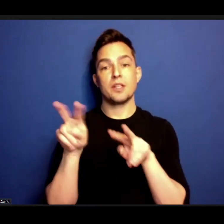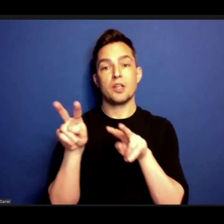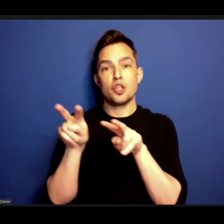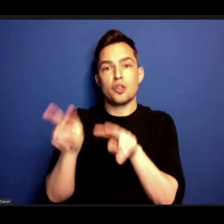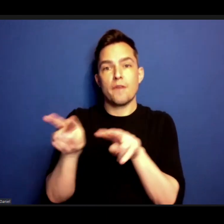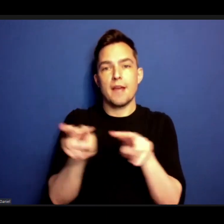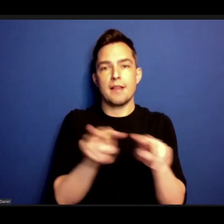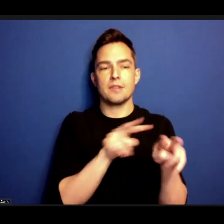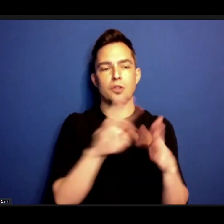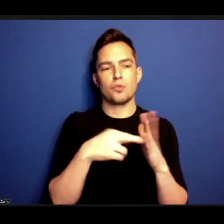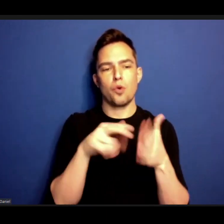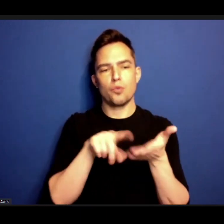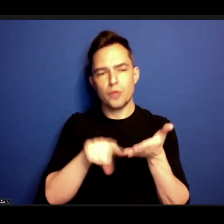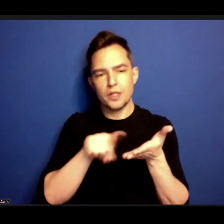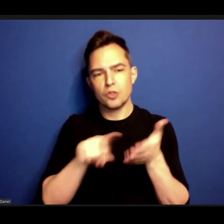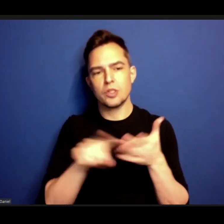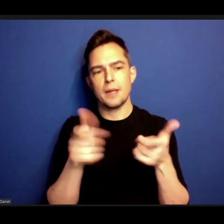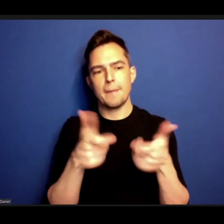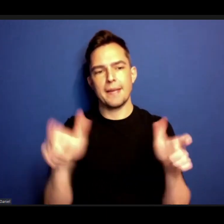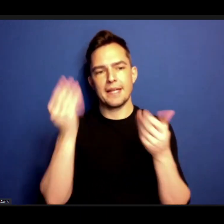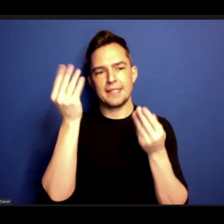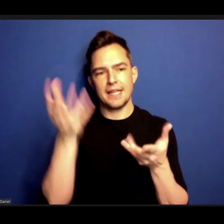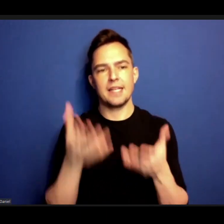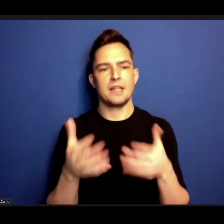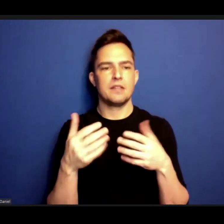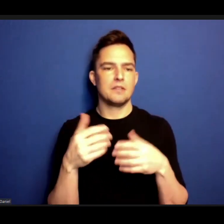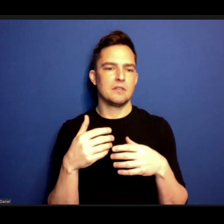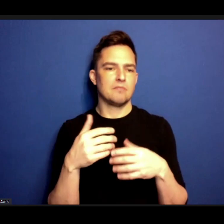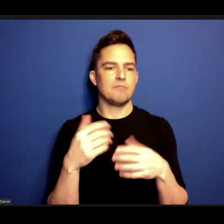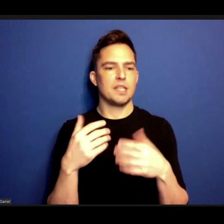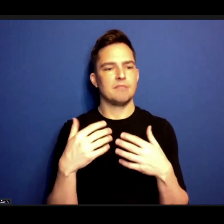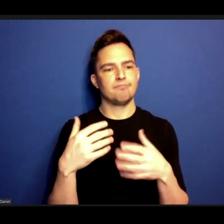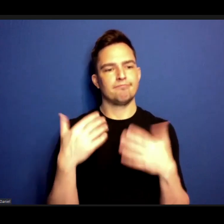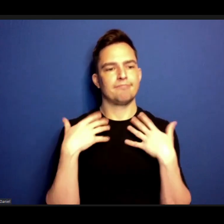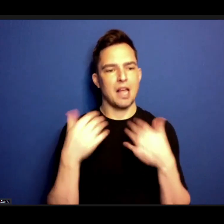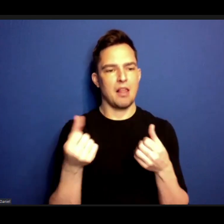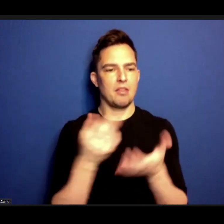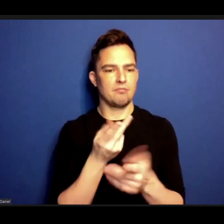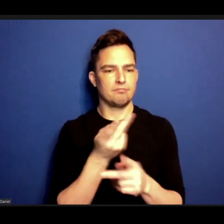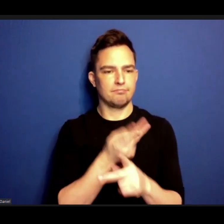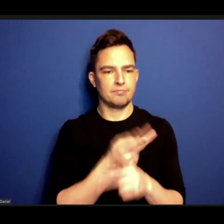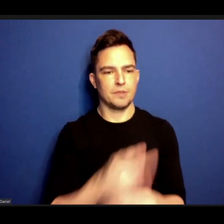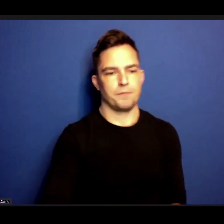and big data in education and health care, specifically as it impacts and intersects